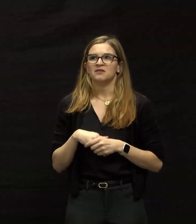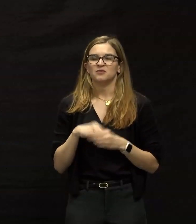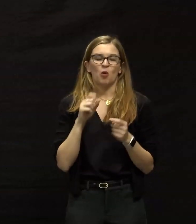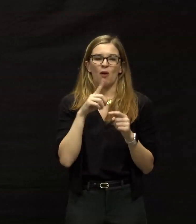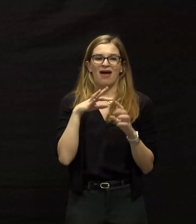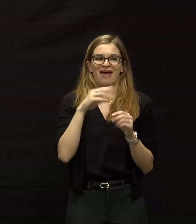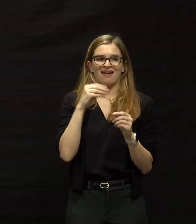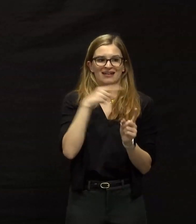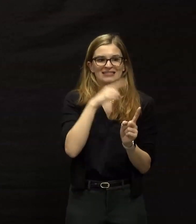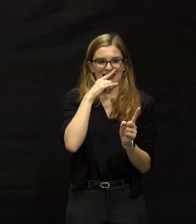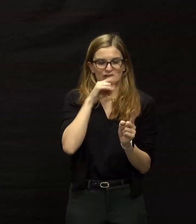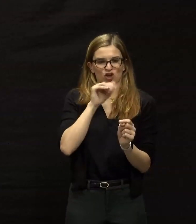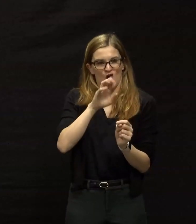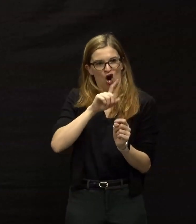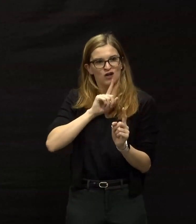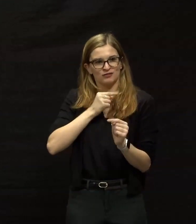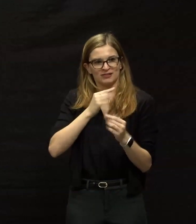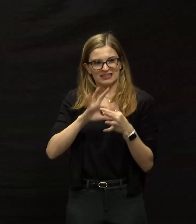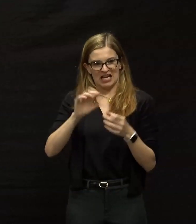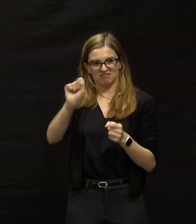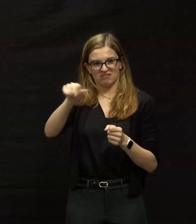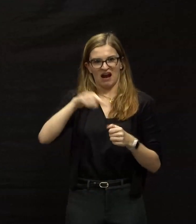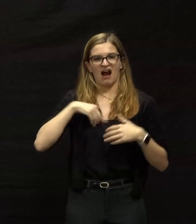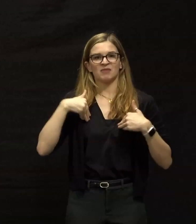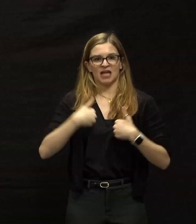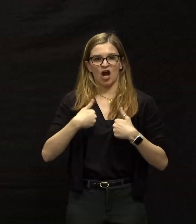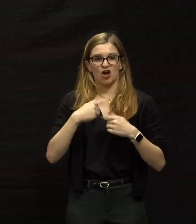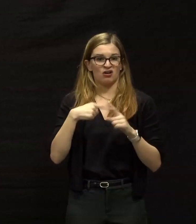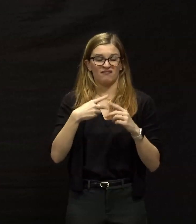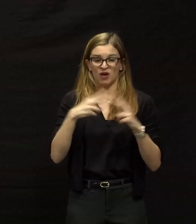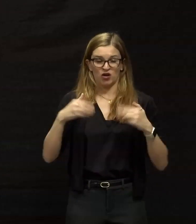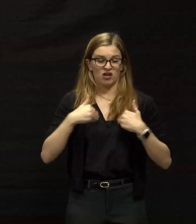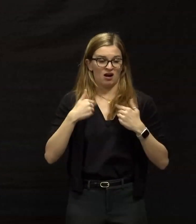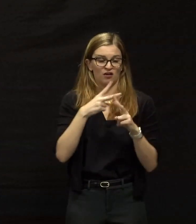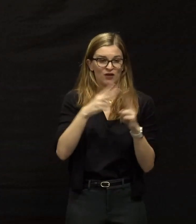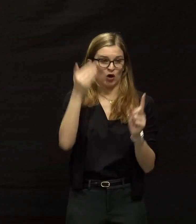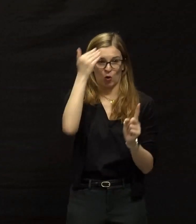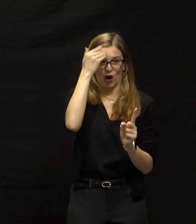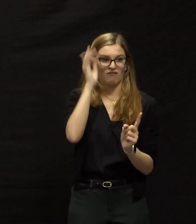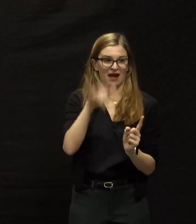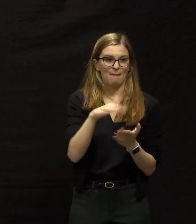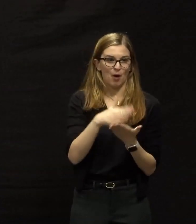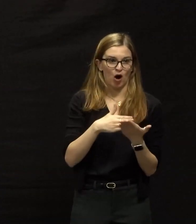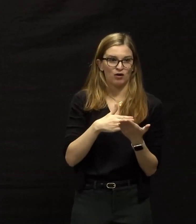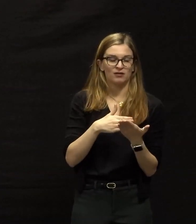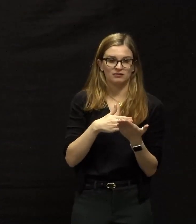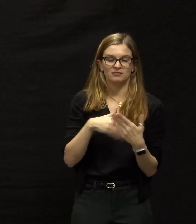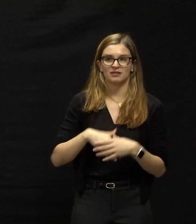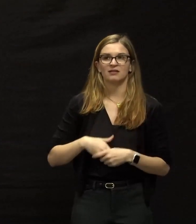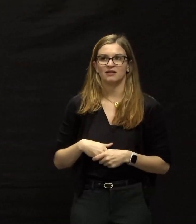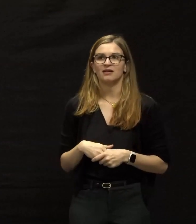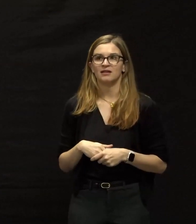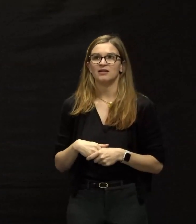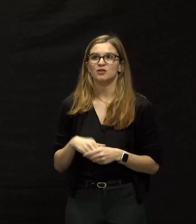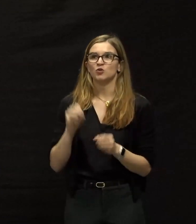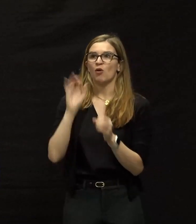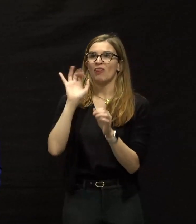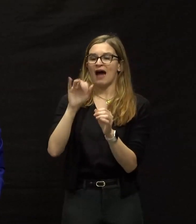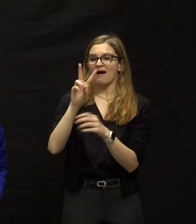so consistently what we see. Kids are saying, "Yes, I am tired." Very young children are aware of this.